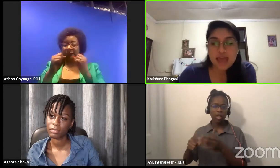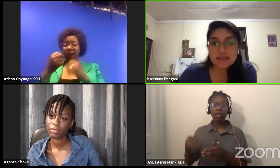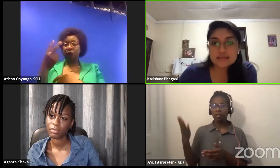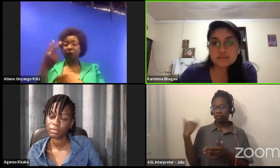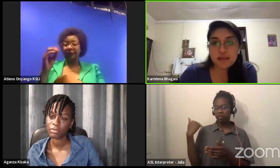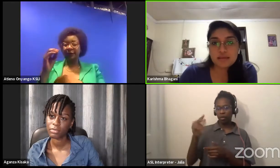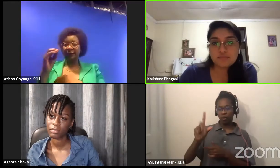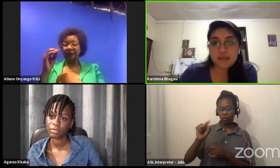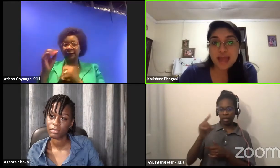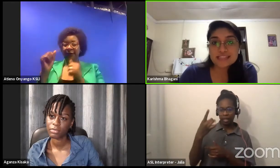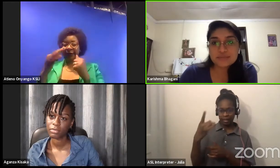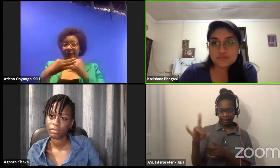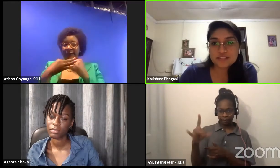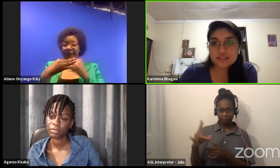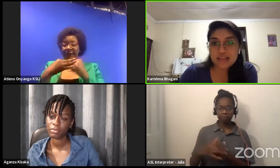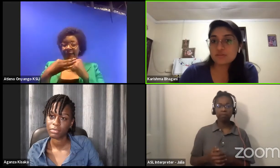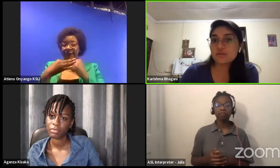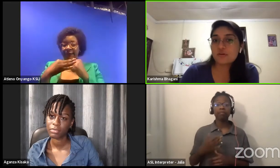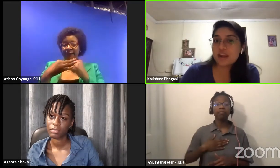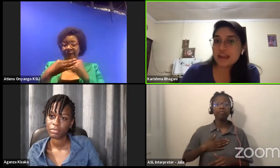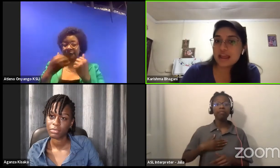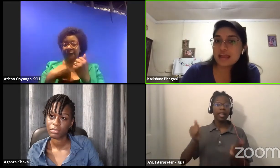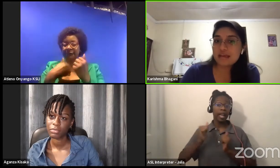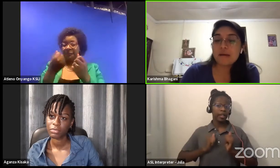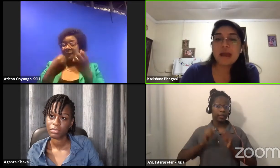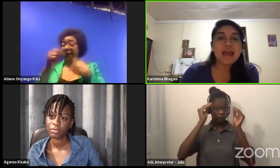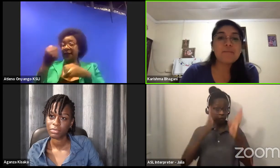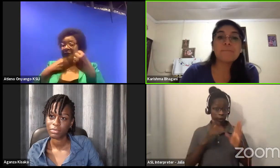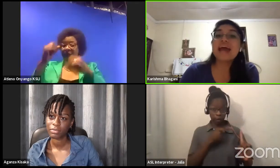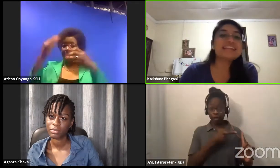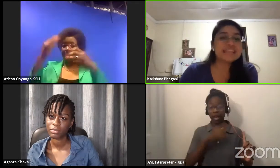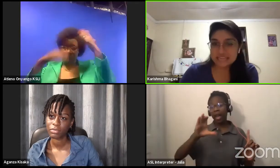And my acting professor, Katherine Koray mandated